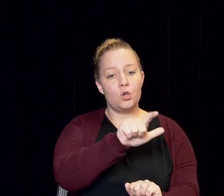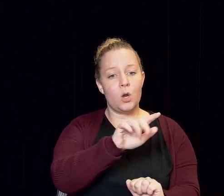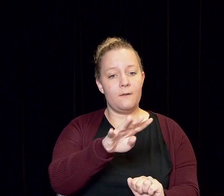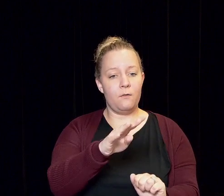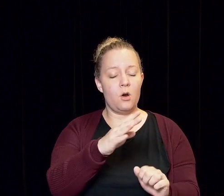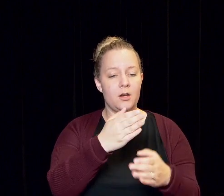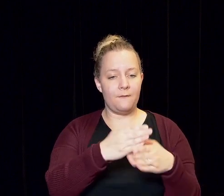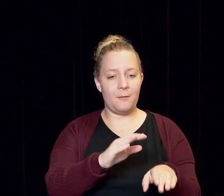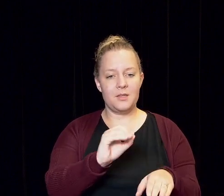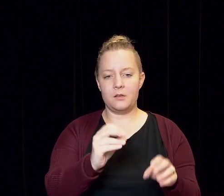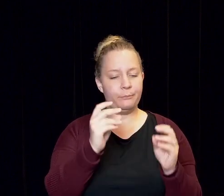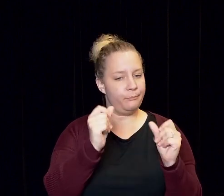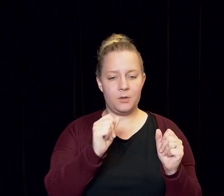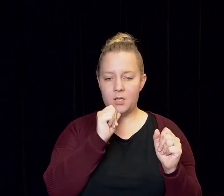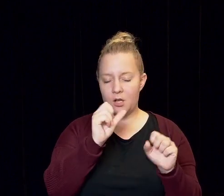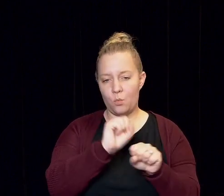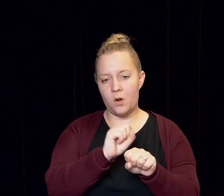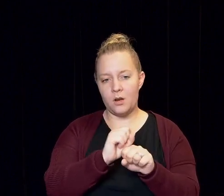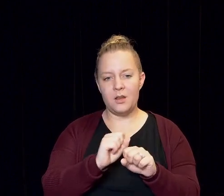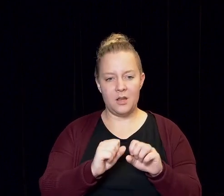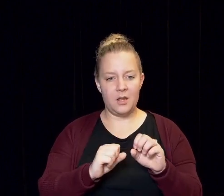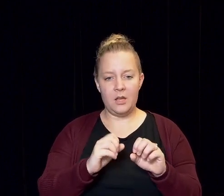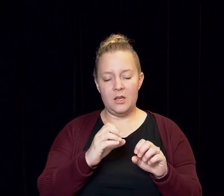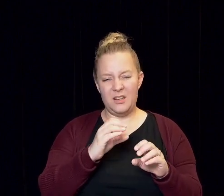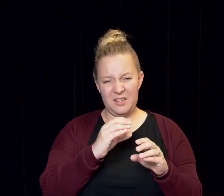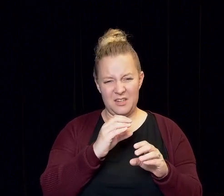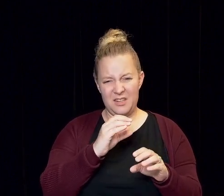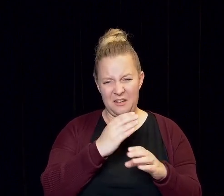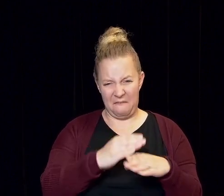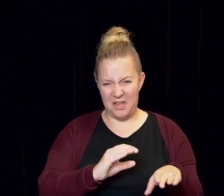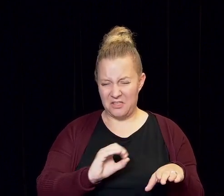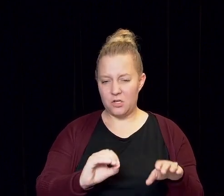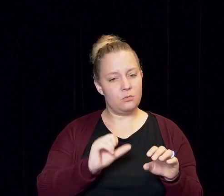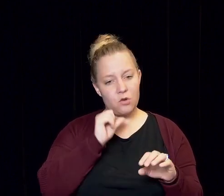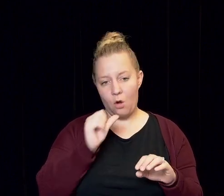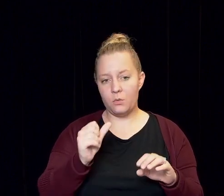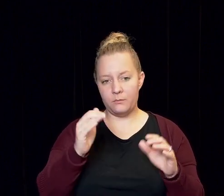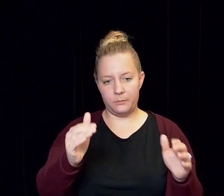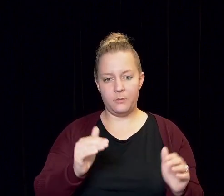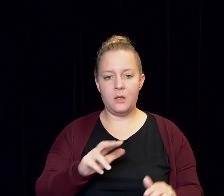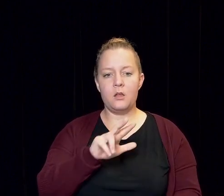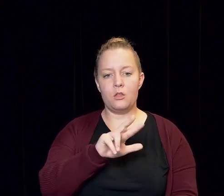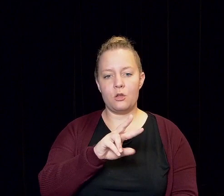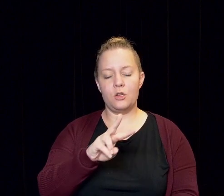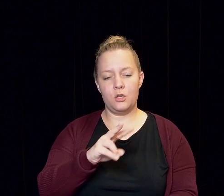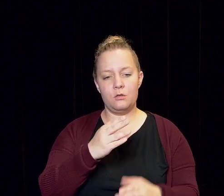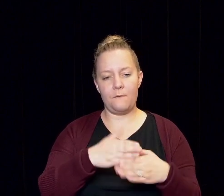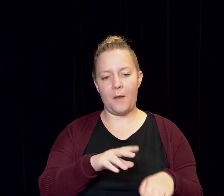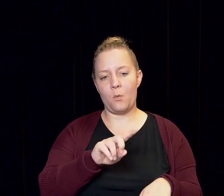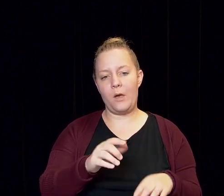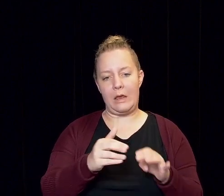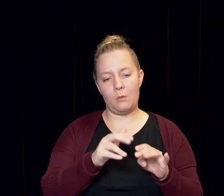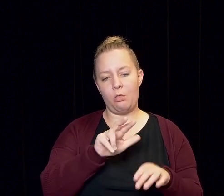that doesn't work because we could never divide anything by 0. 32 divided by 1 is 32.